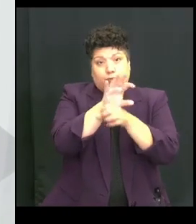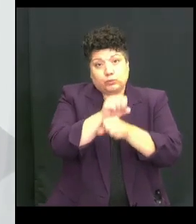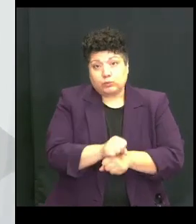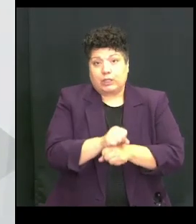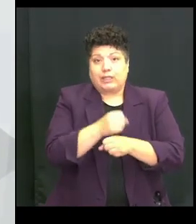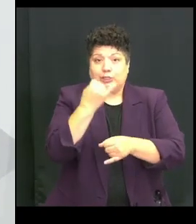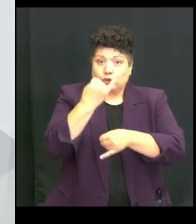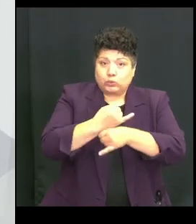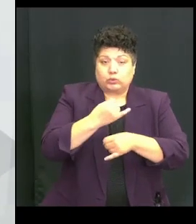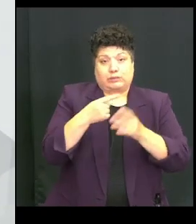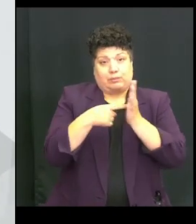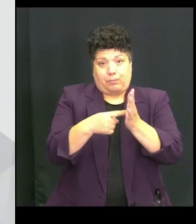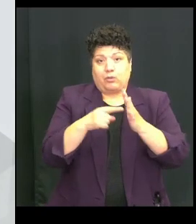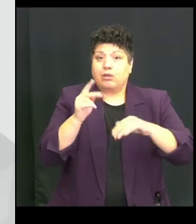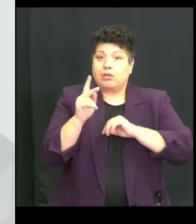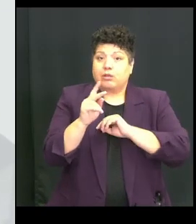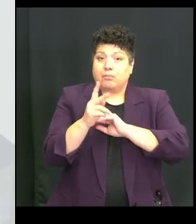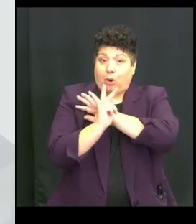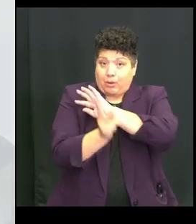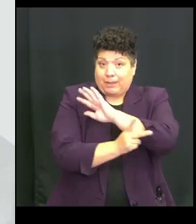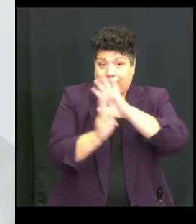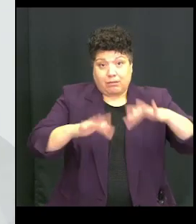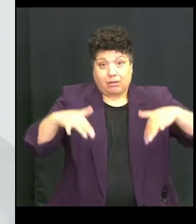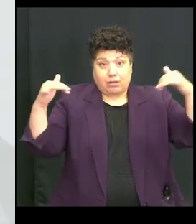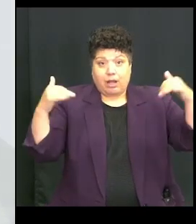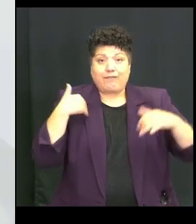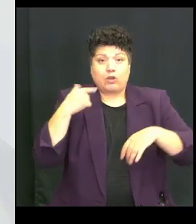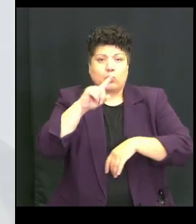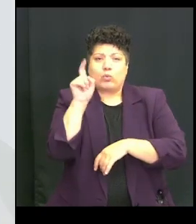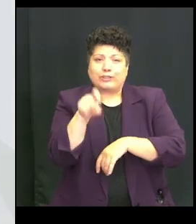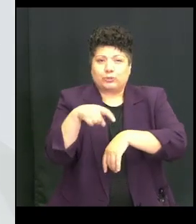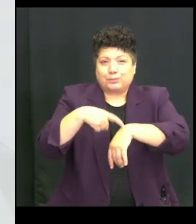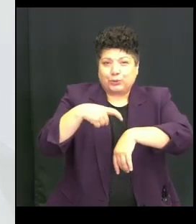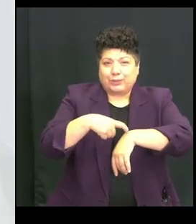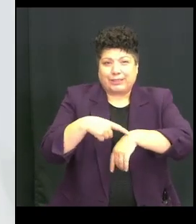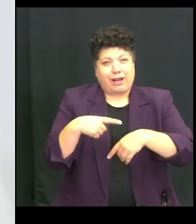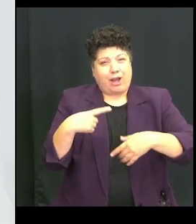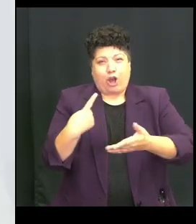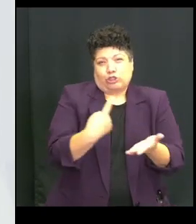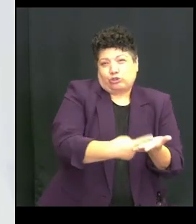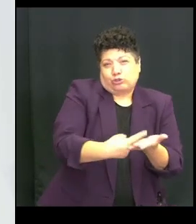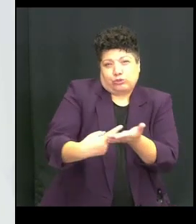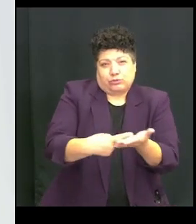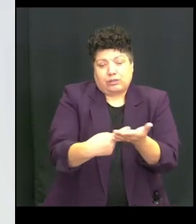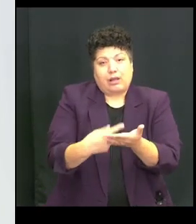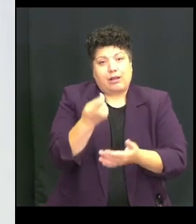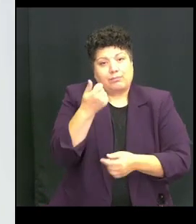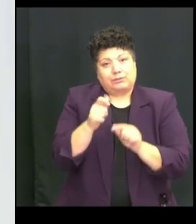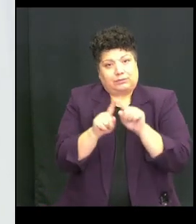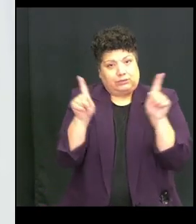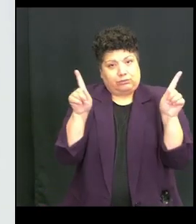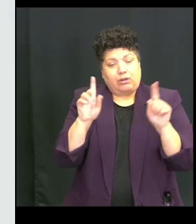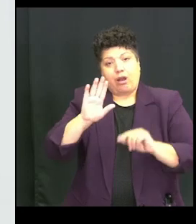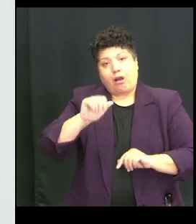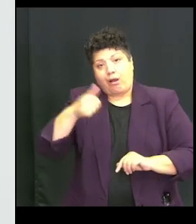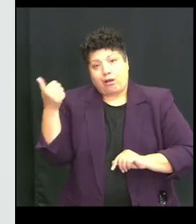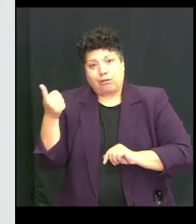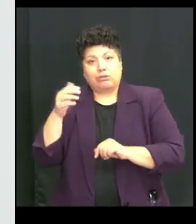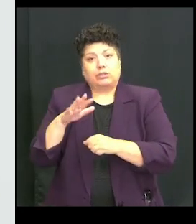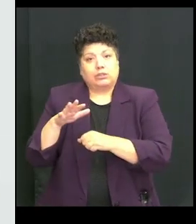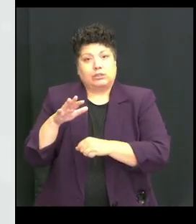It's very different than some of the other jurisdictions that we see: always in election mode,